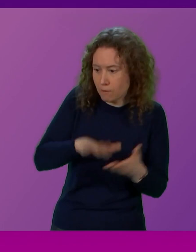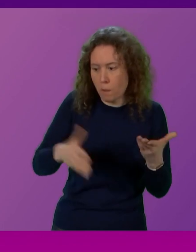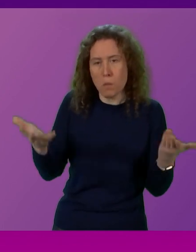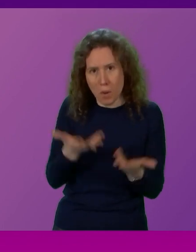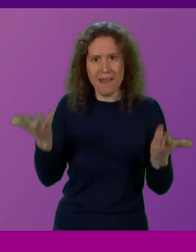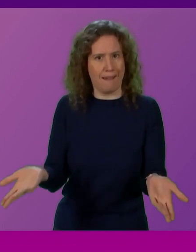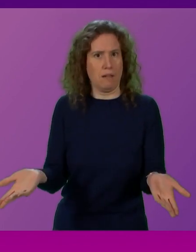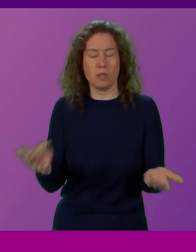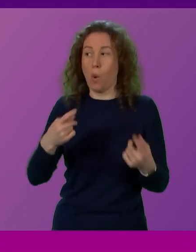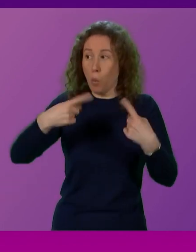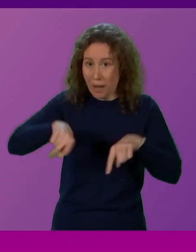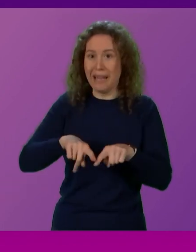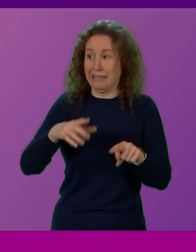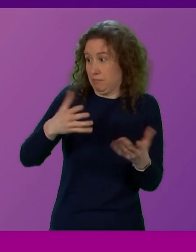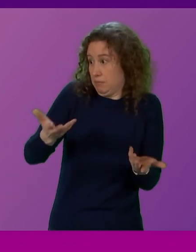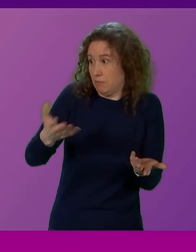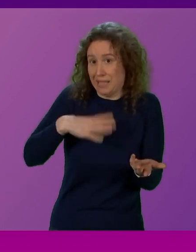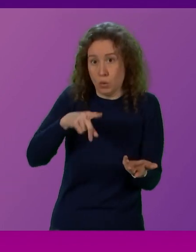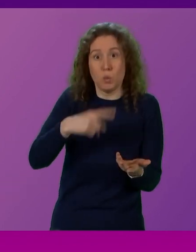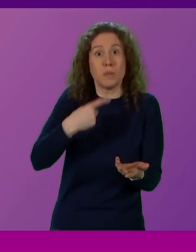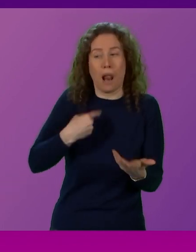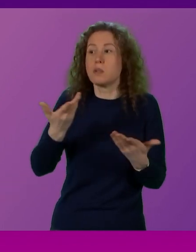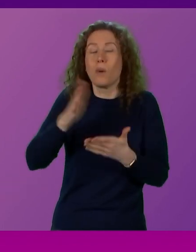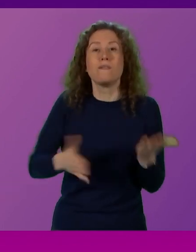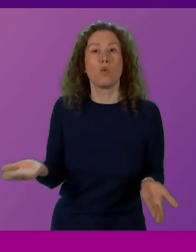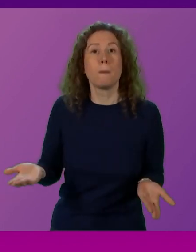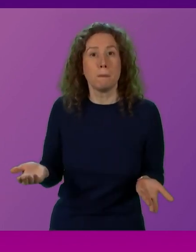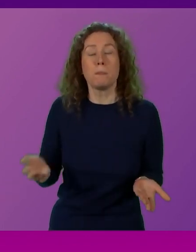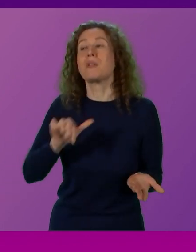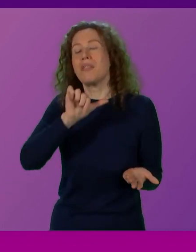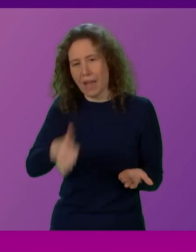He must let us know where he thinks that money should come from, and then we can perhaps